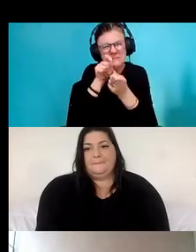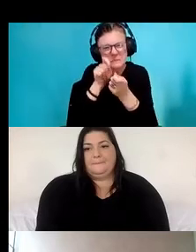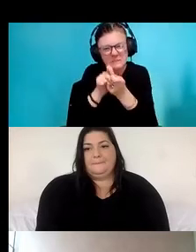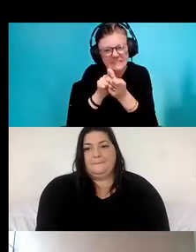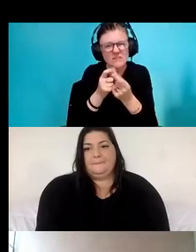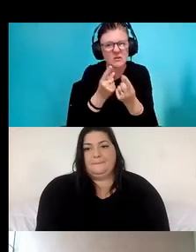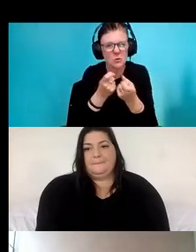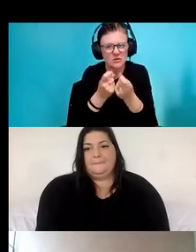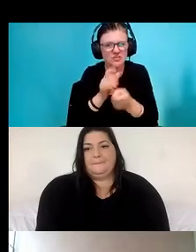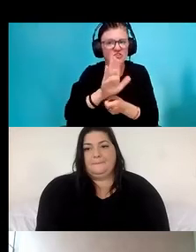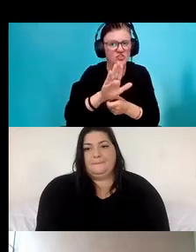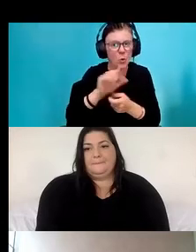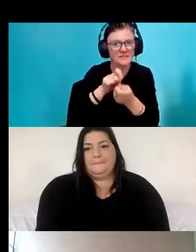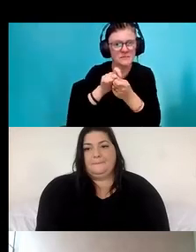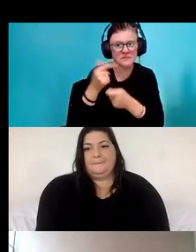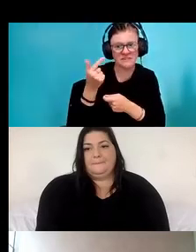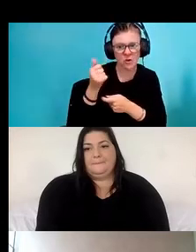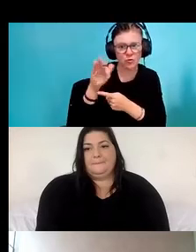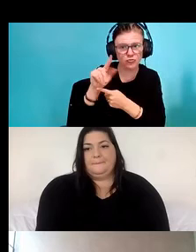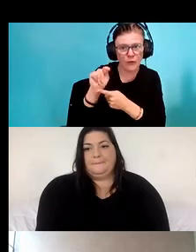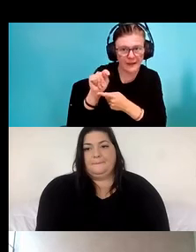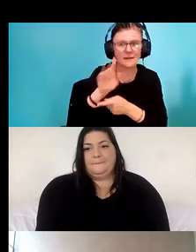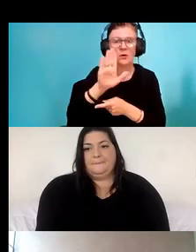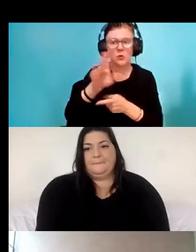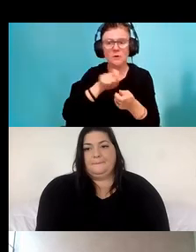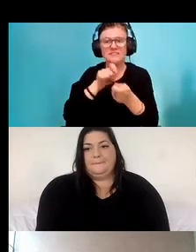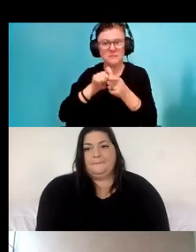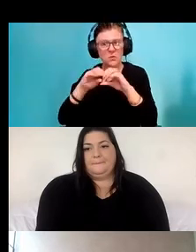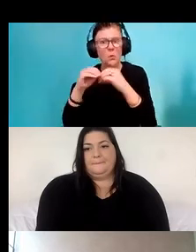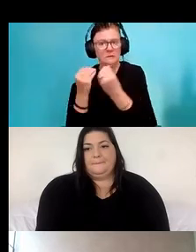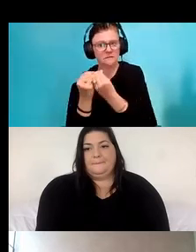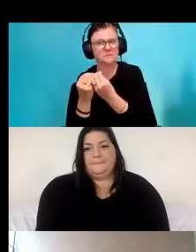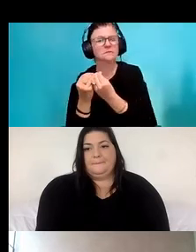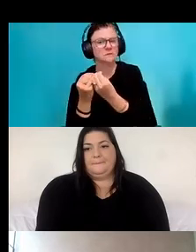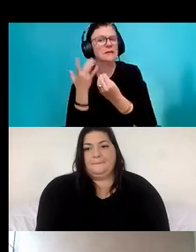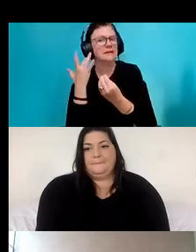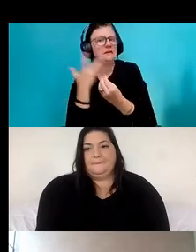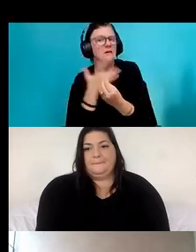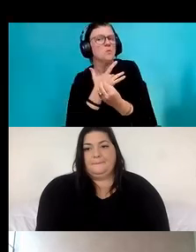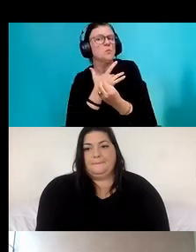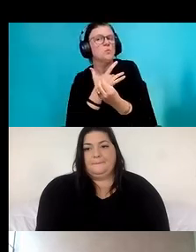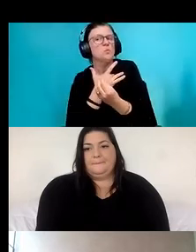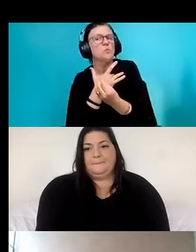to your grant and your activities, we will likely respond to it within the Q&A pod